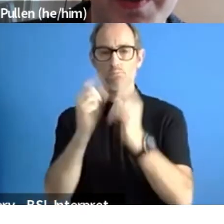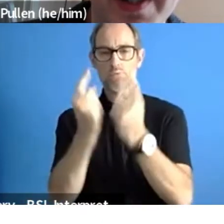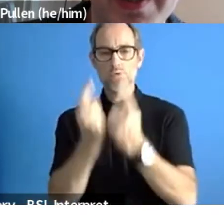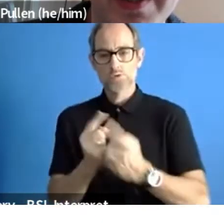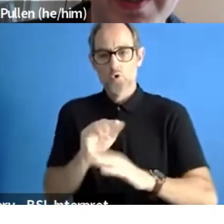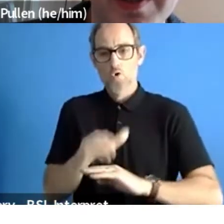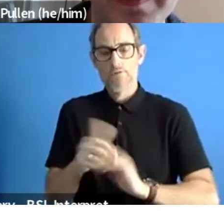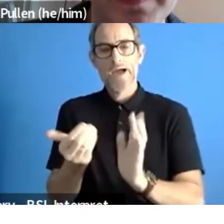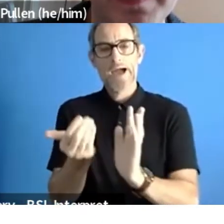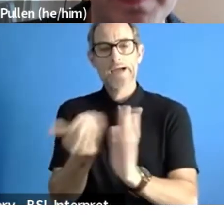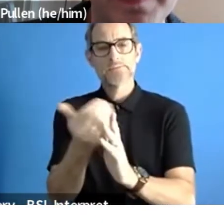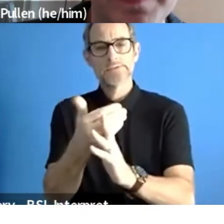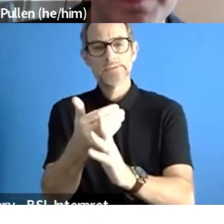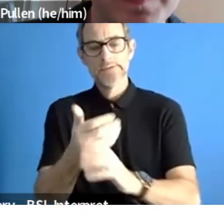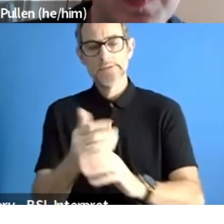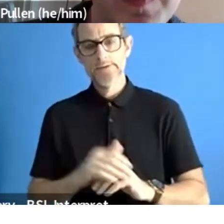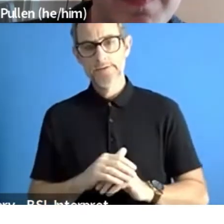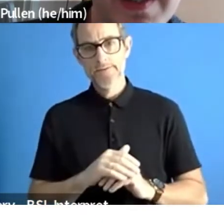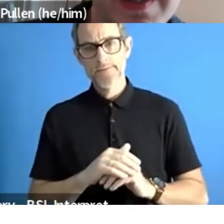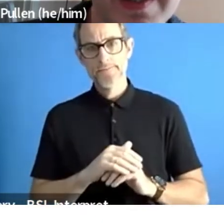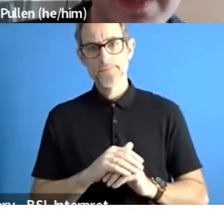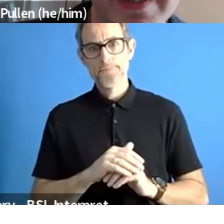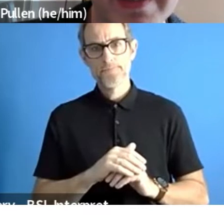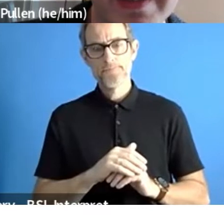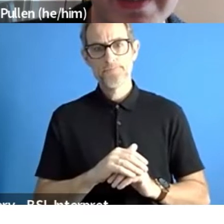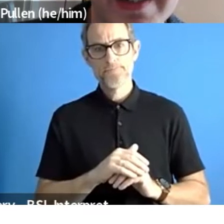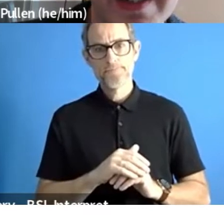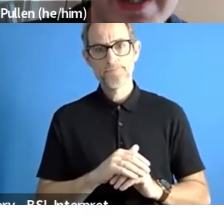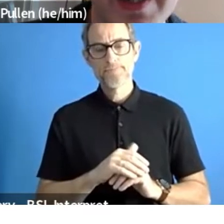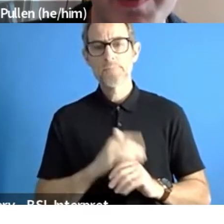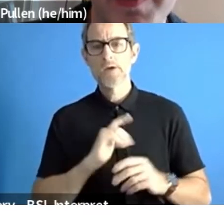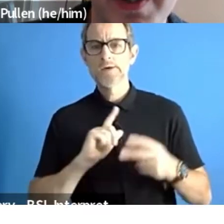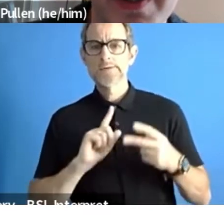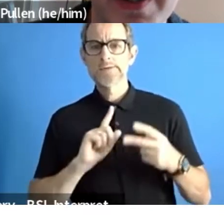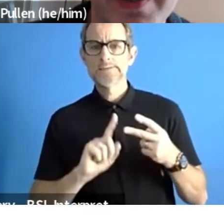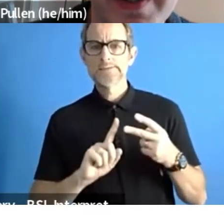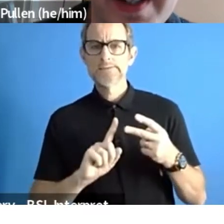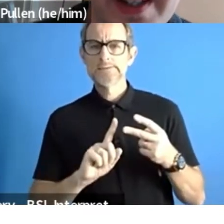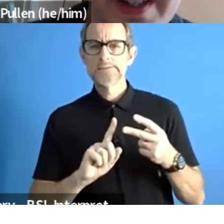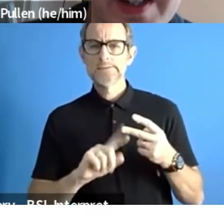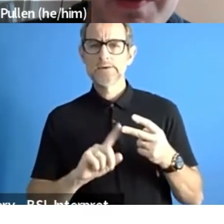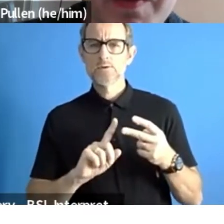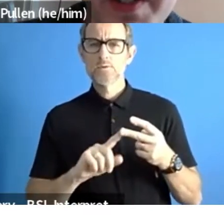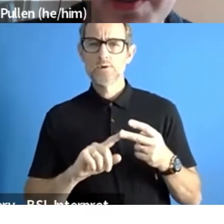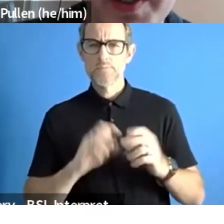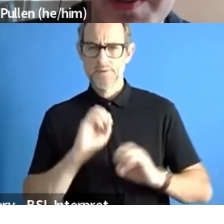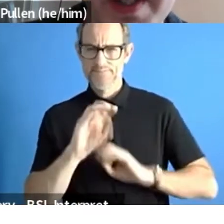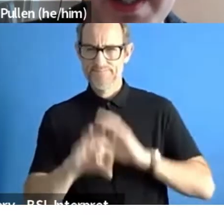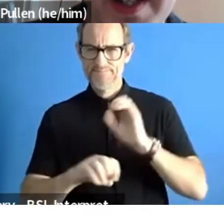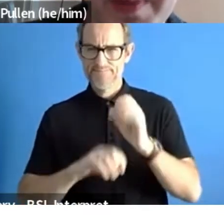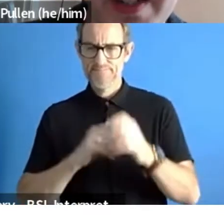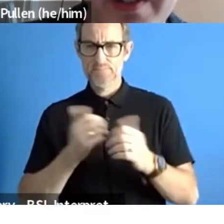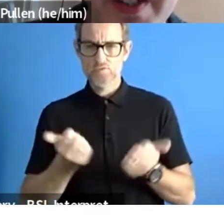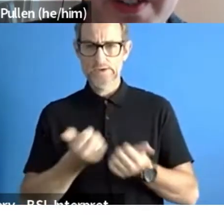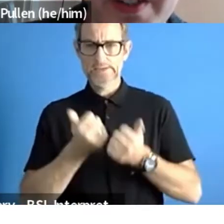sorts of questions. Secondly, as we have heard, resource can be a major